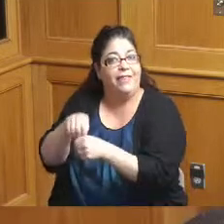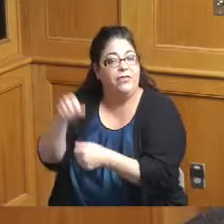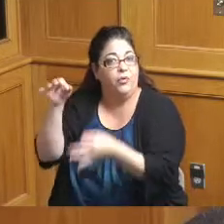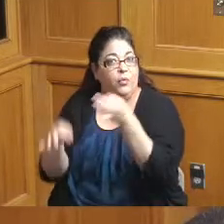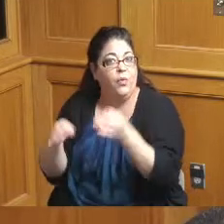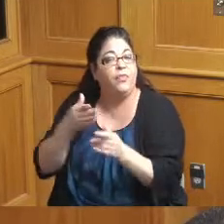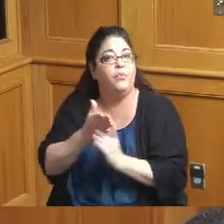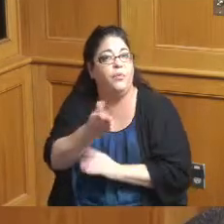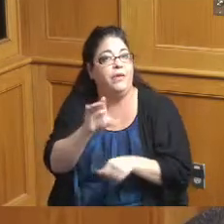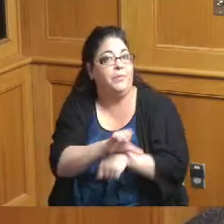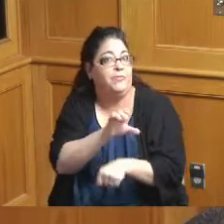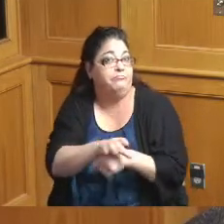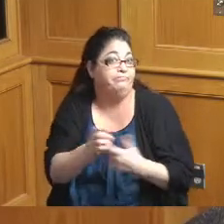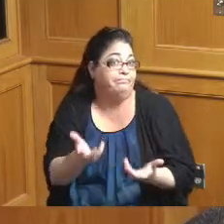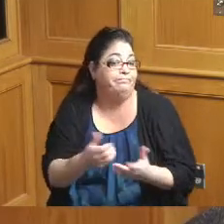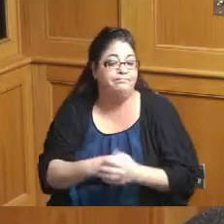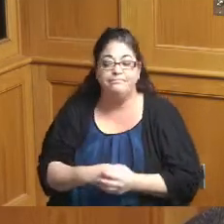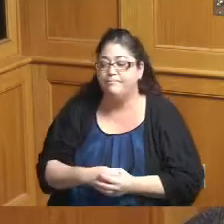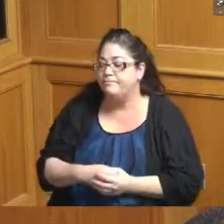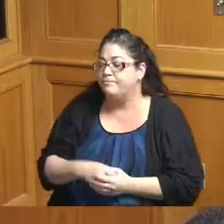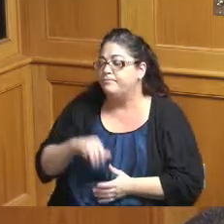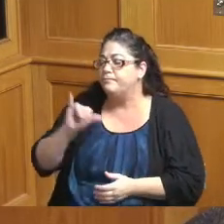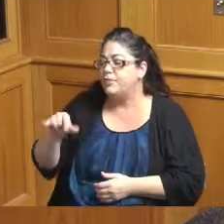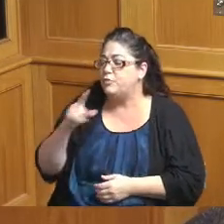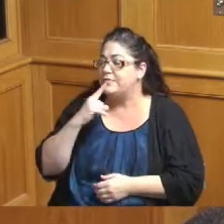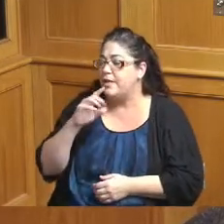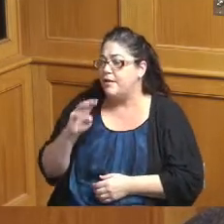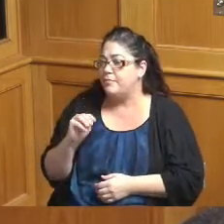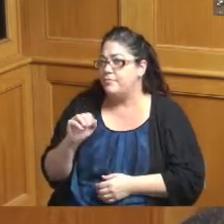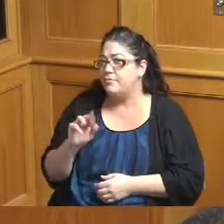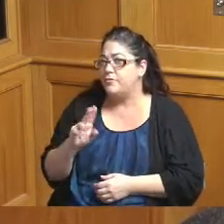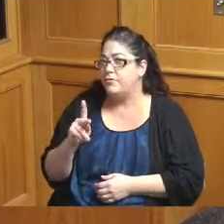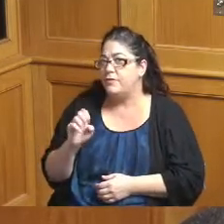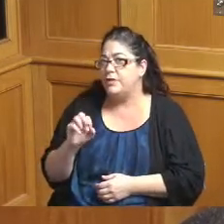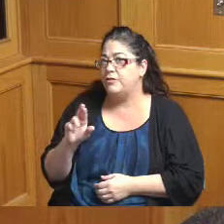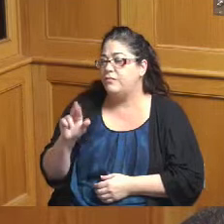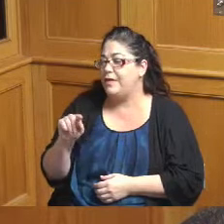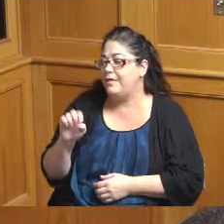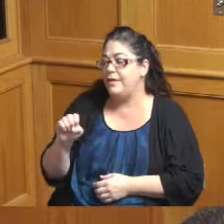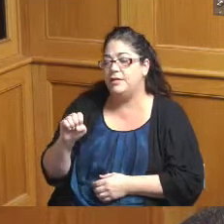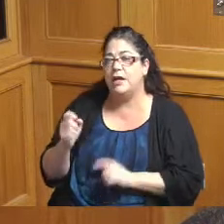about the market rate adjustment study you said you weren't involved in that did you that's